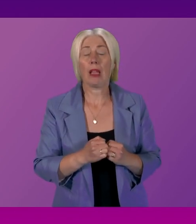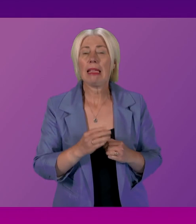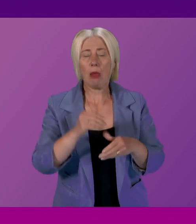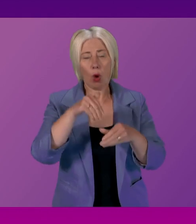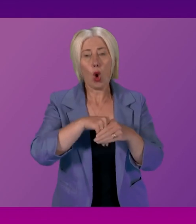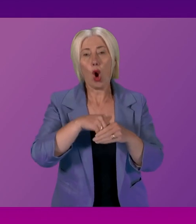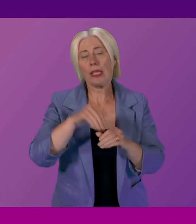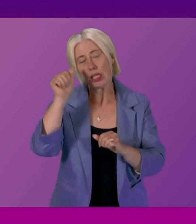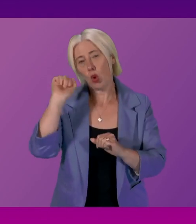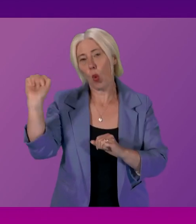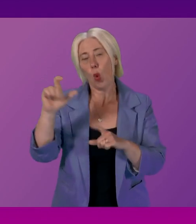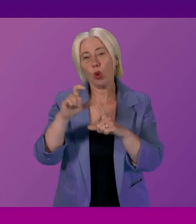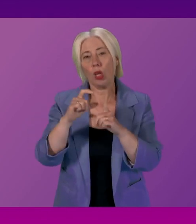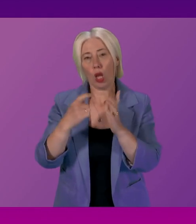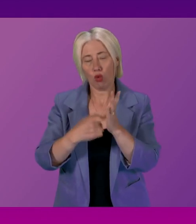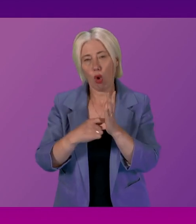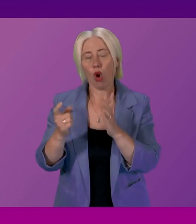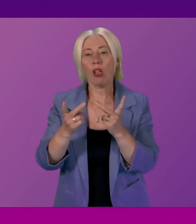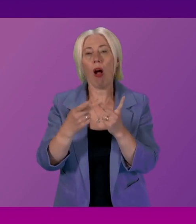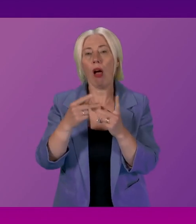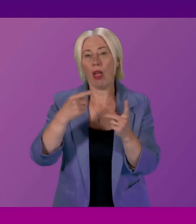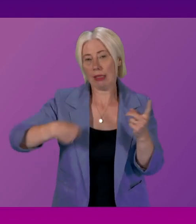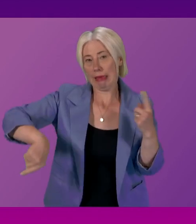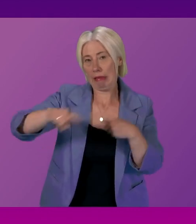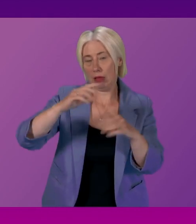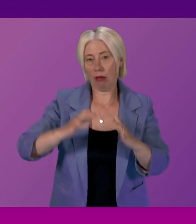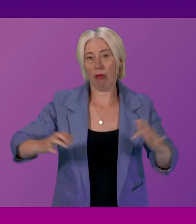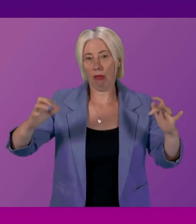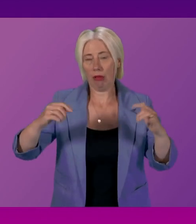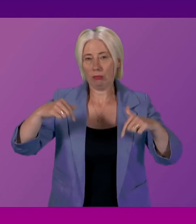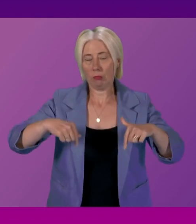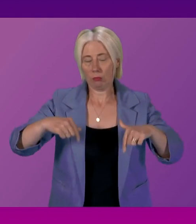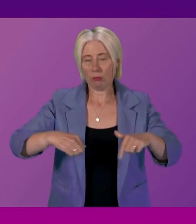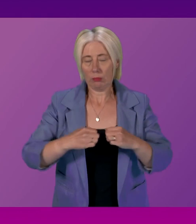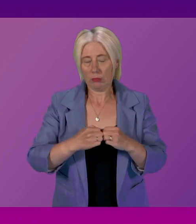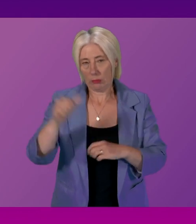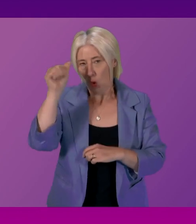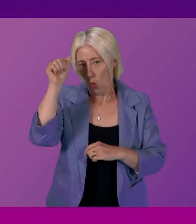I know that Douglas Ross and others in and outside the chamber are aware of the significant